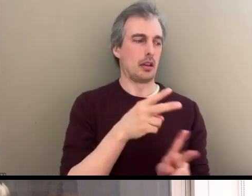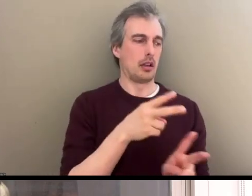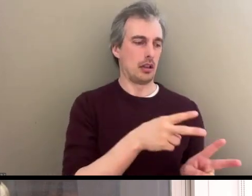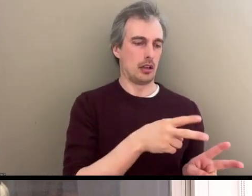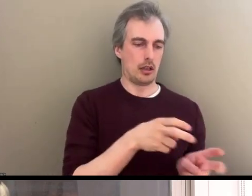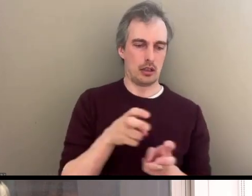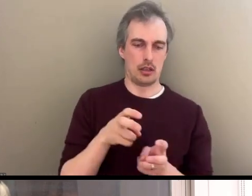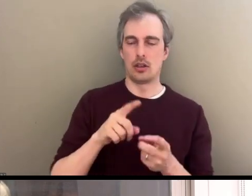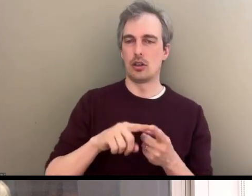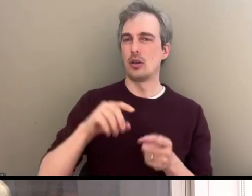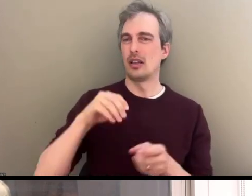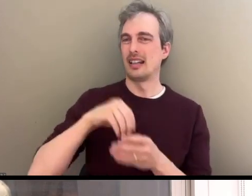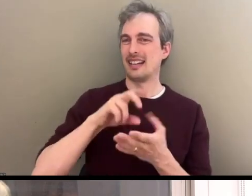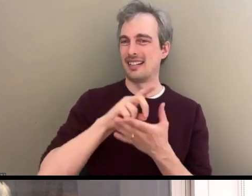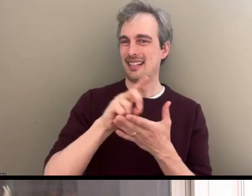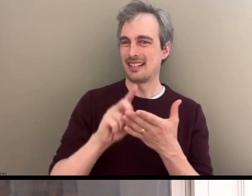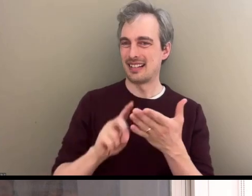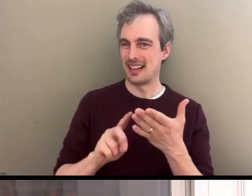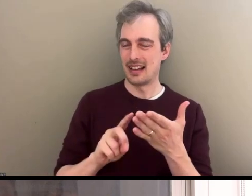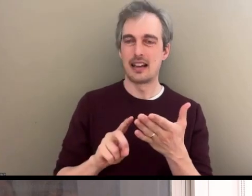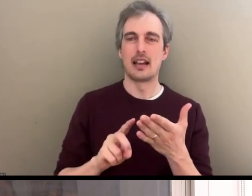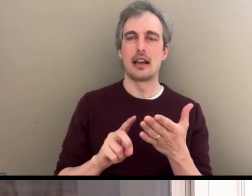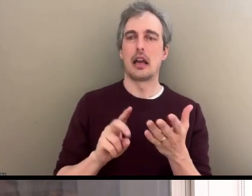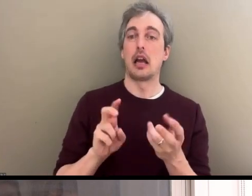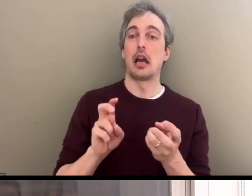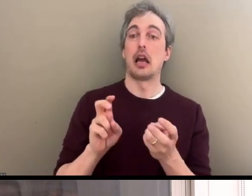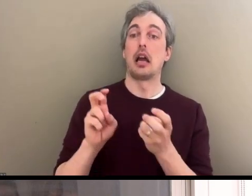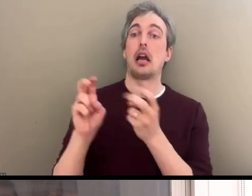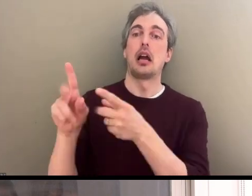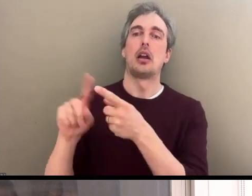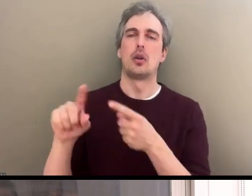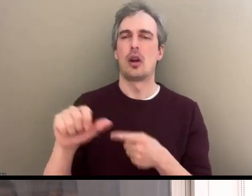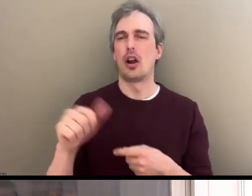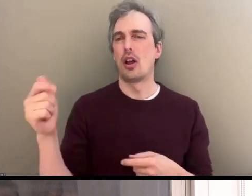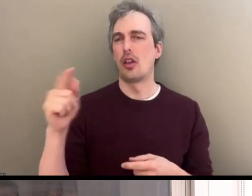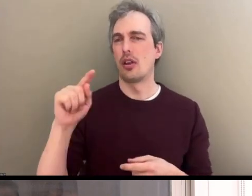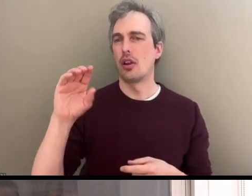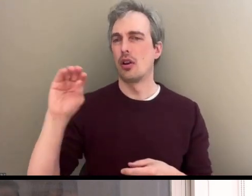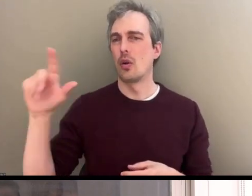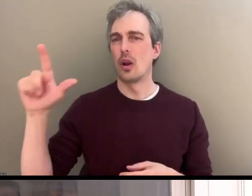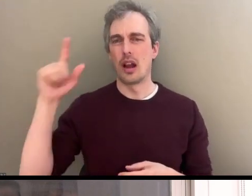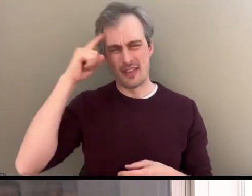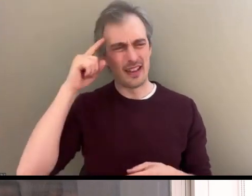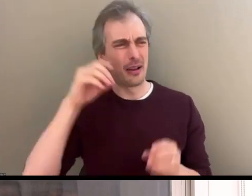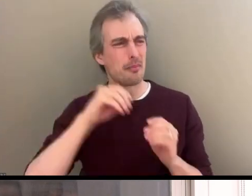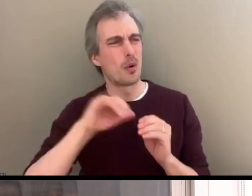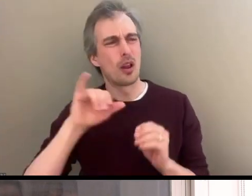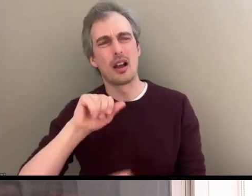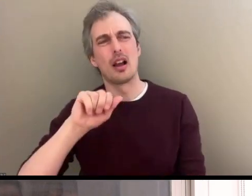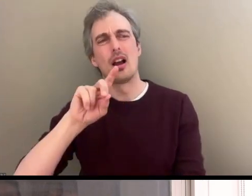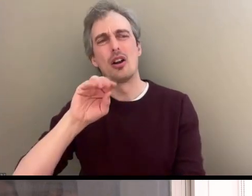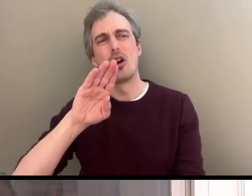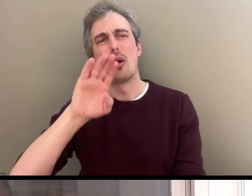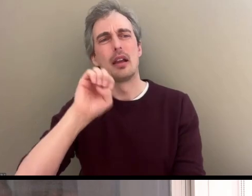tool, if it doesn't touch anything. I think it's more akin to Adobe AEM or similar where it's a content creation